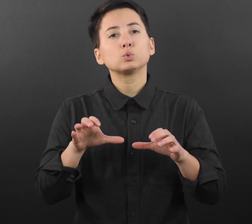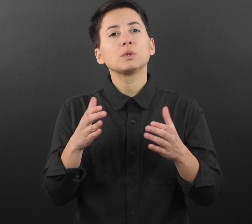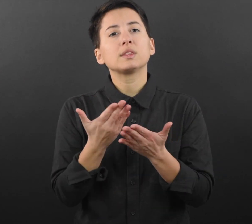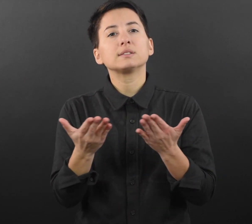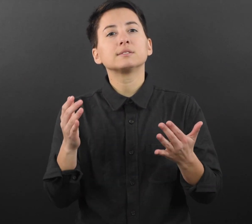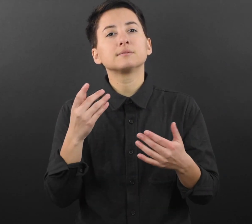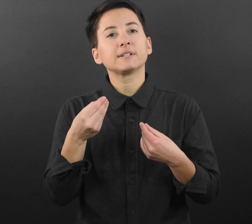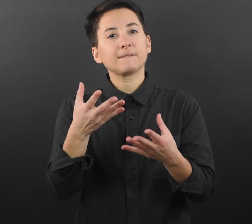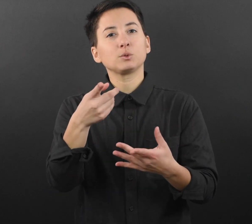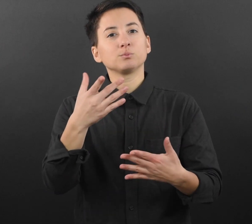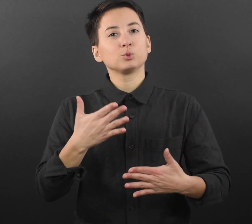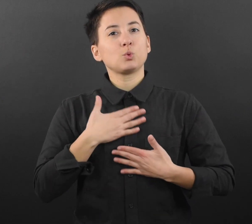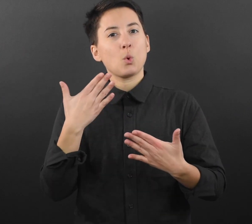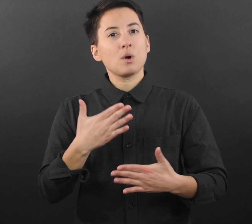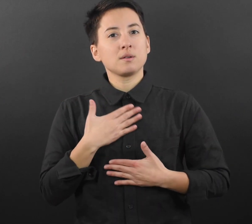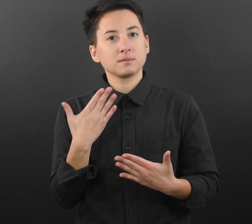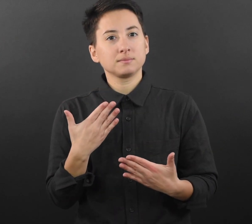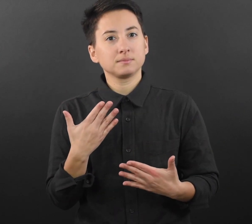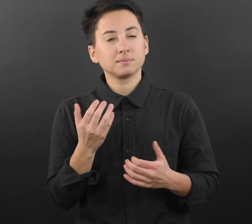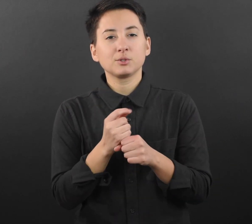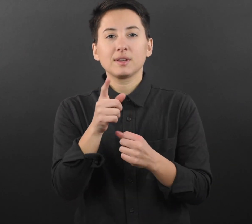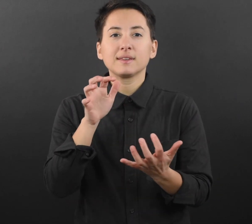do things that give you joy and make you laugh;